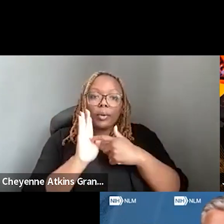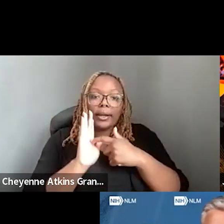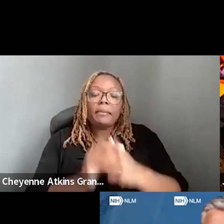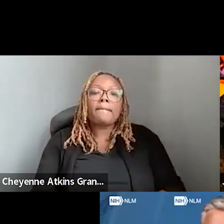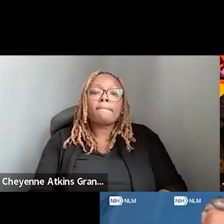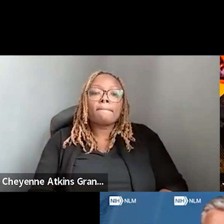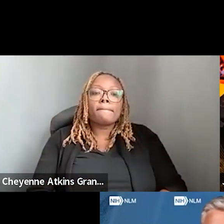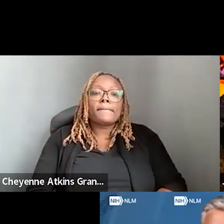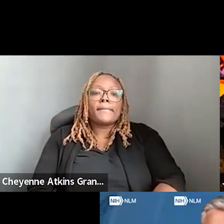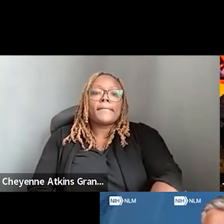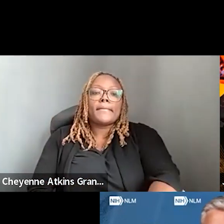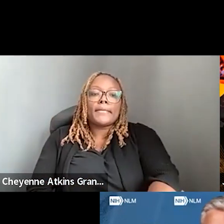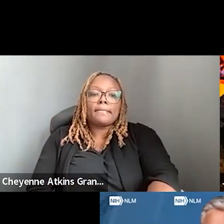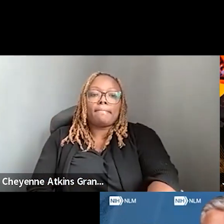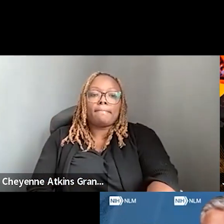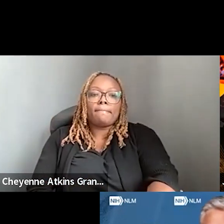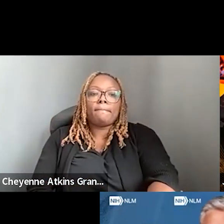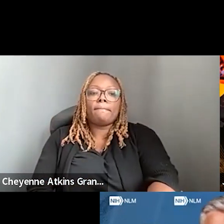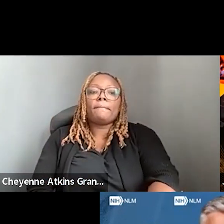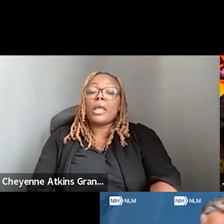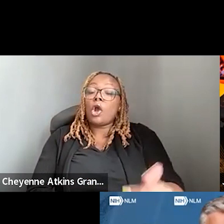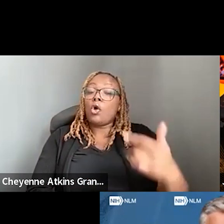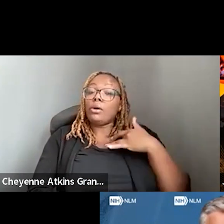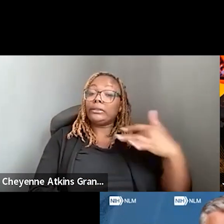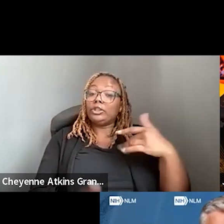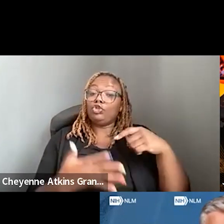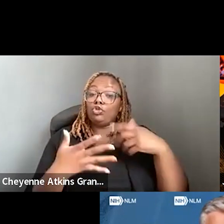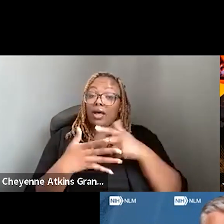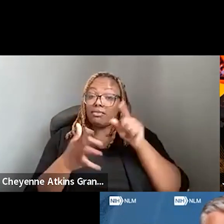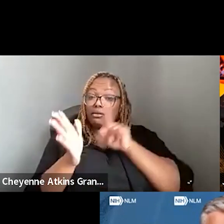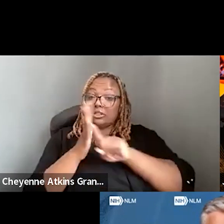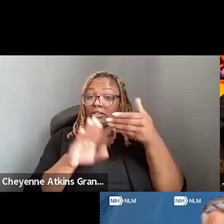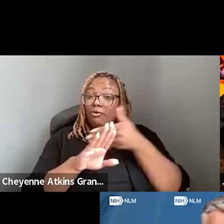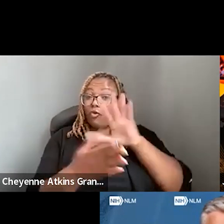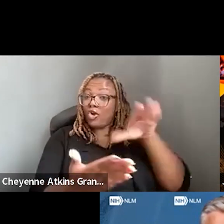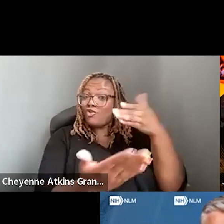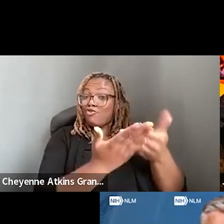Because we are doing a lot of checks before it gets to NSF, there's a lot of --